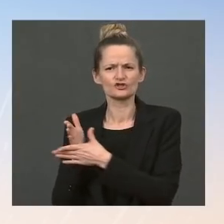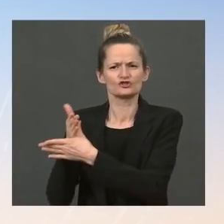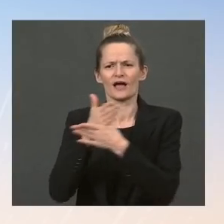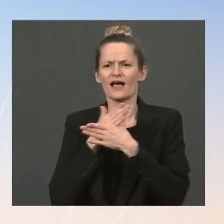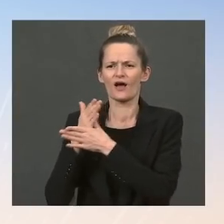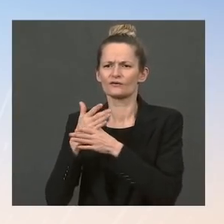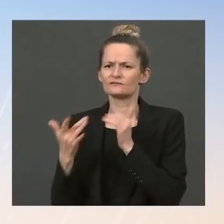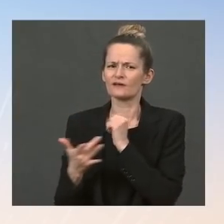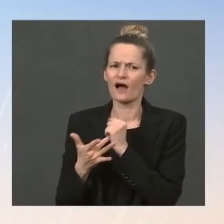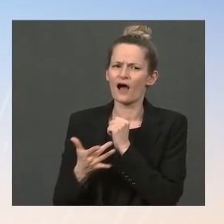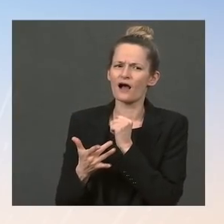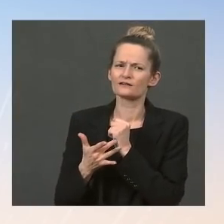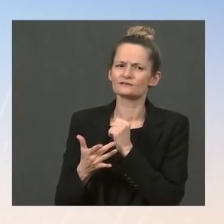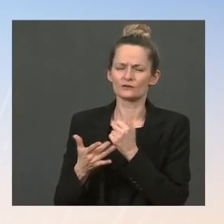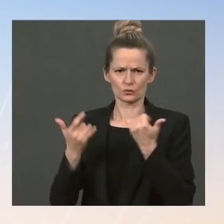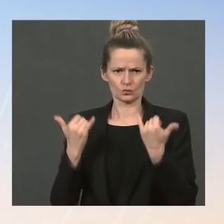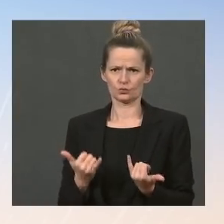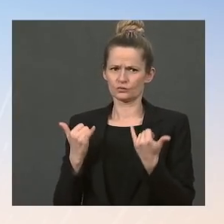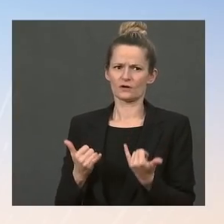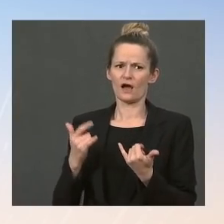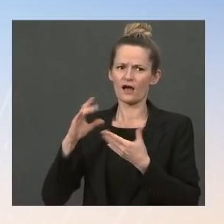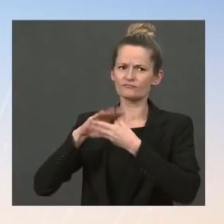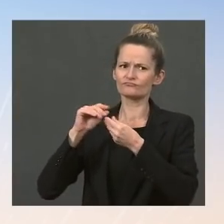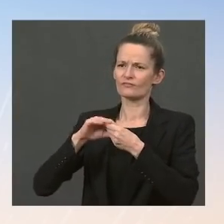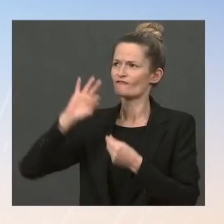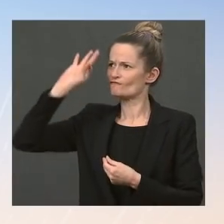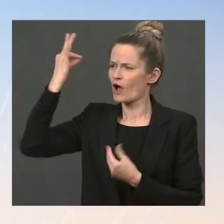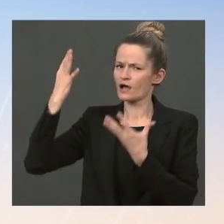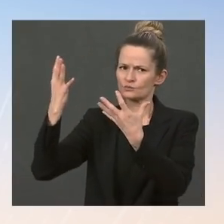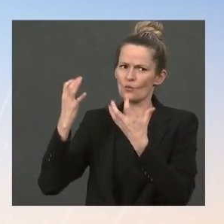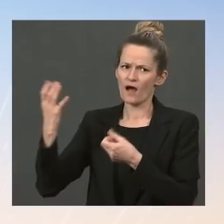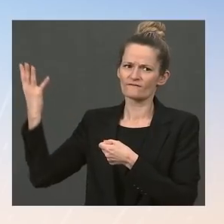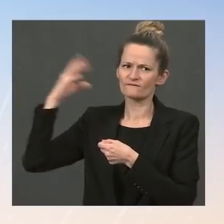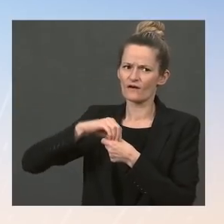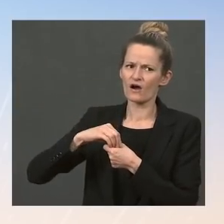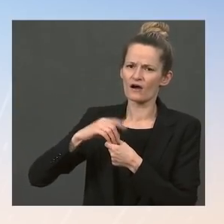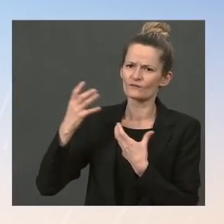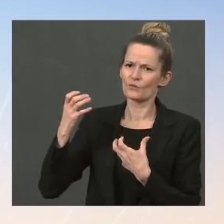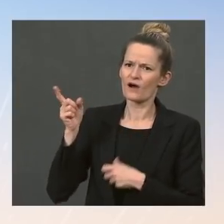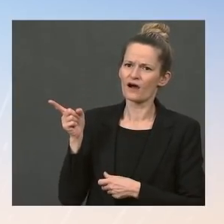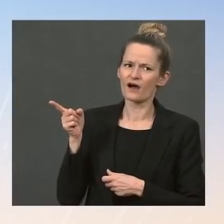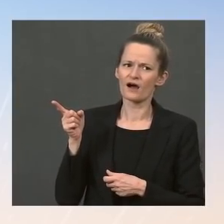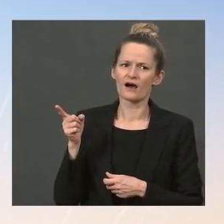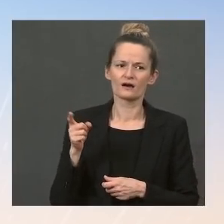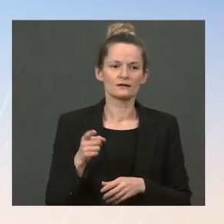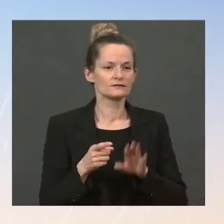that they had the intent to or also expressed a desire to. Ms. Psaki: Well, this is not the only global engagement